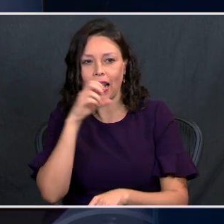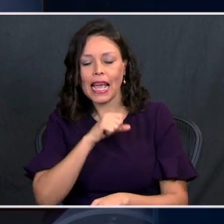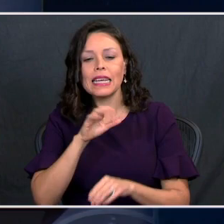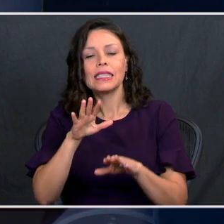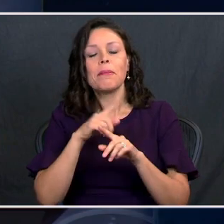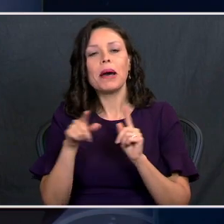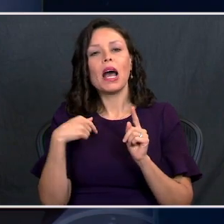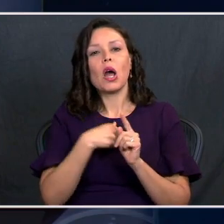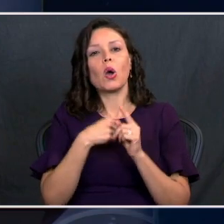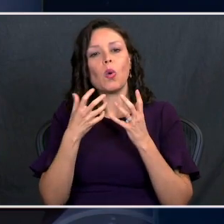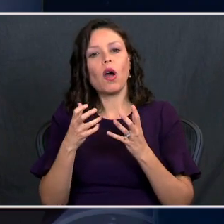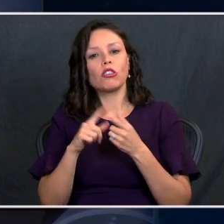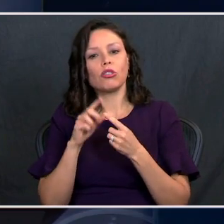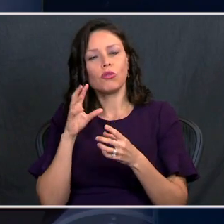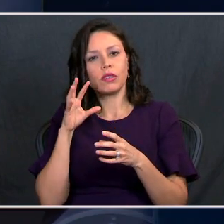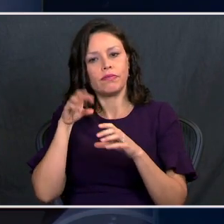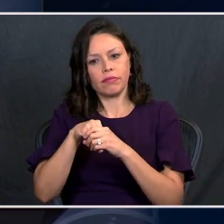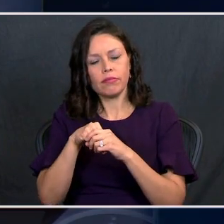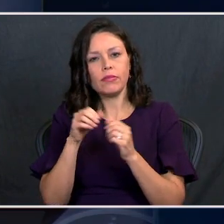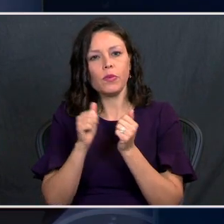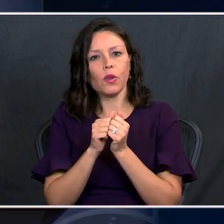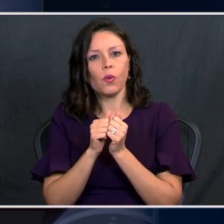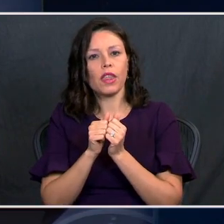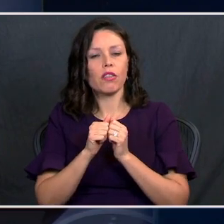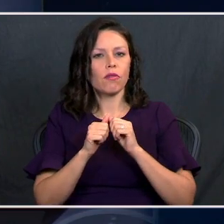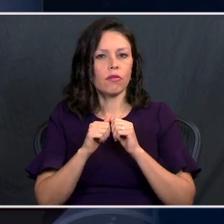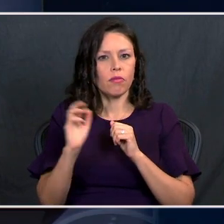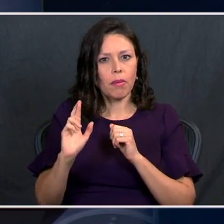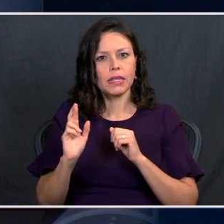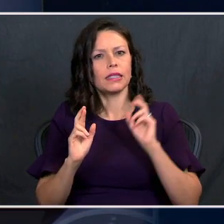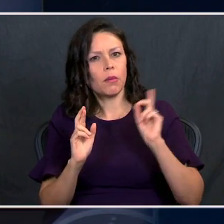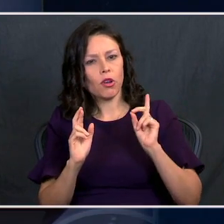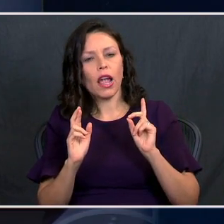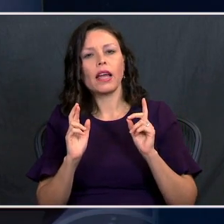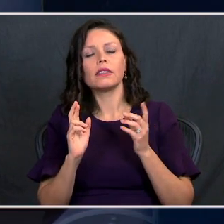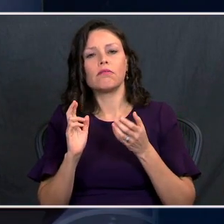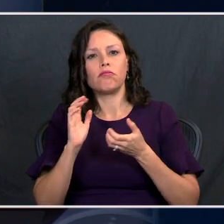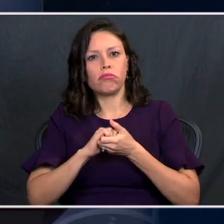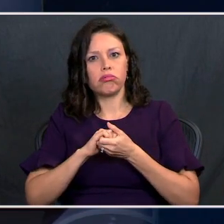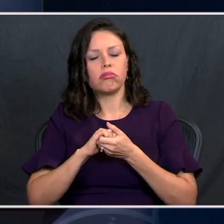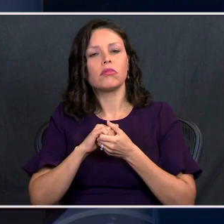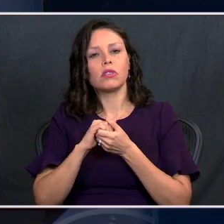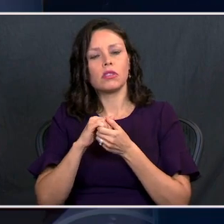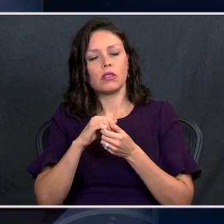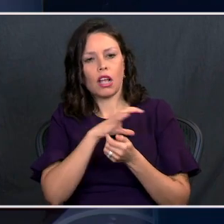We wanted to engage more with Republicans and Democrats in Congress to discuss the path forward.